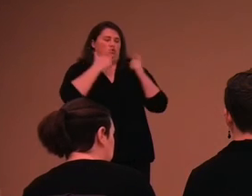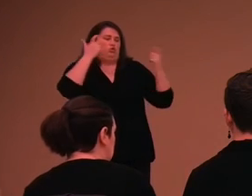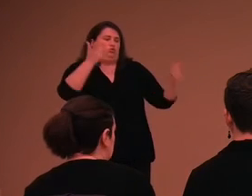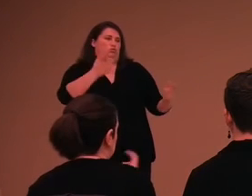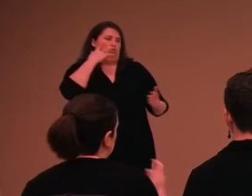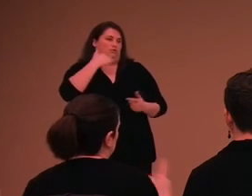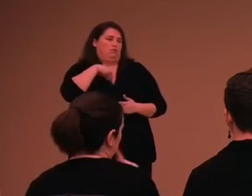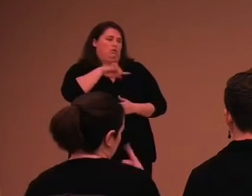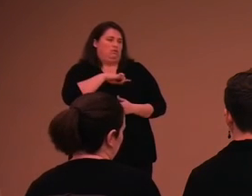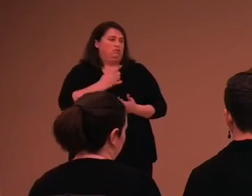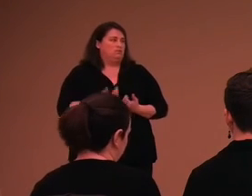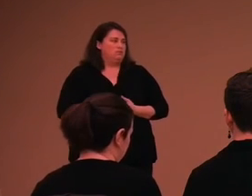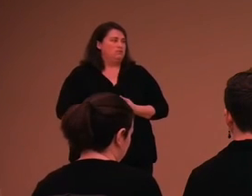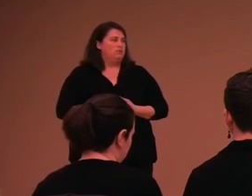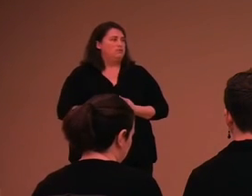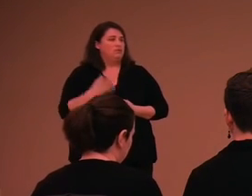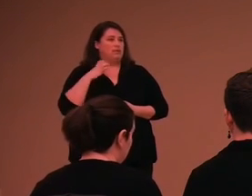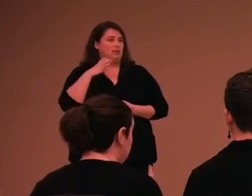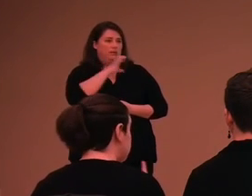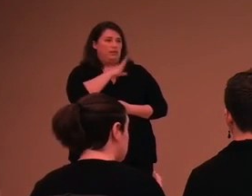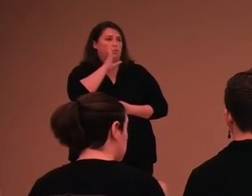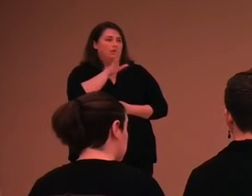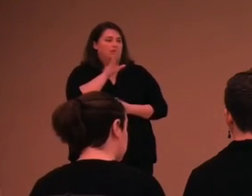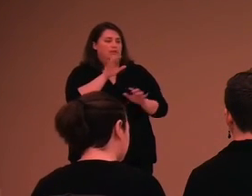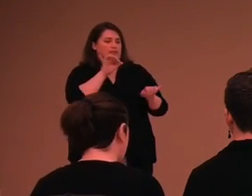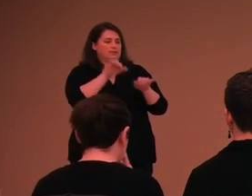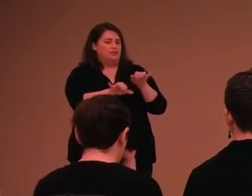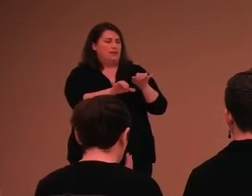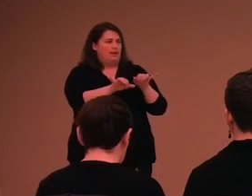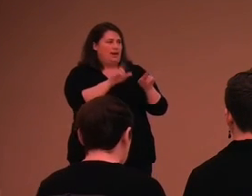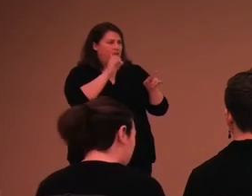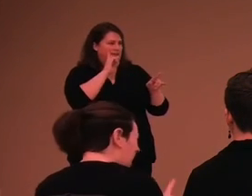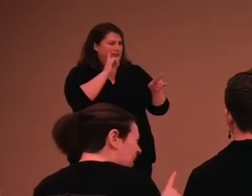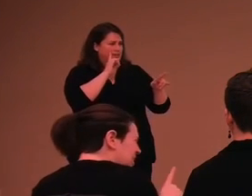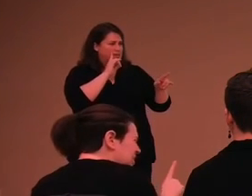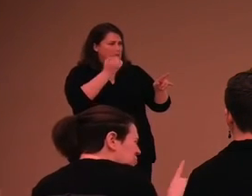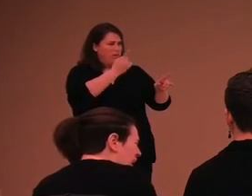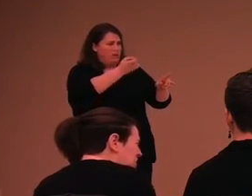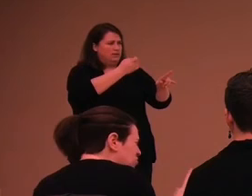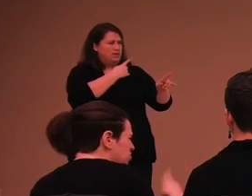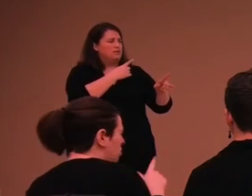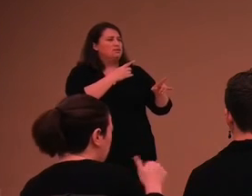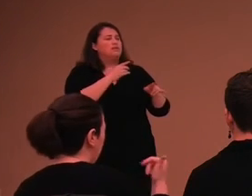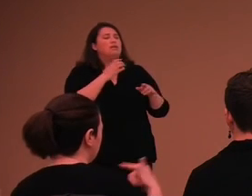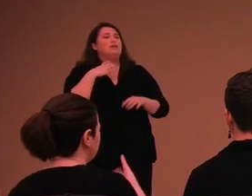And the committee will stay in I think did you ask this for someone else the committee will stay in place